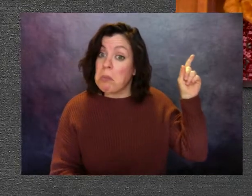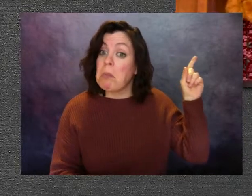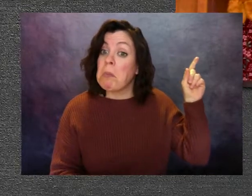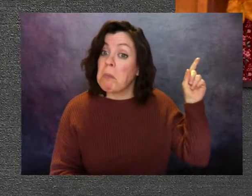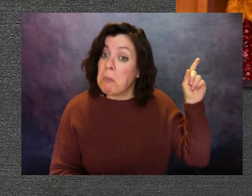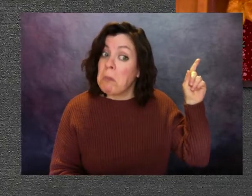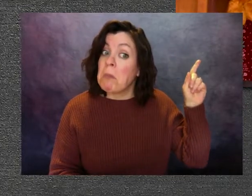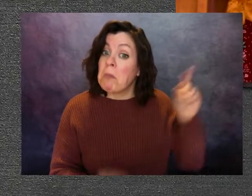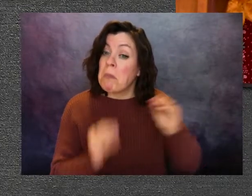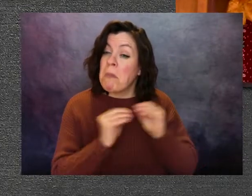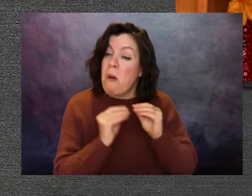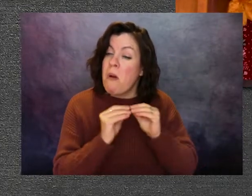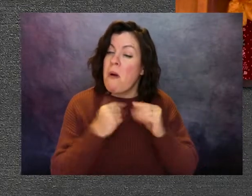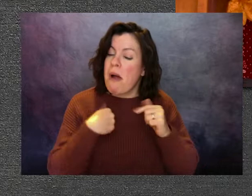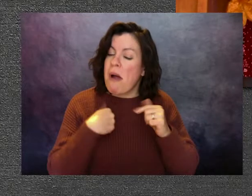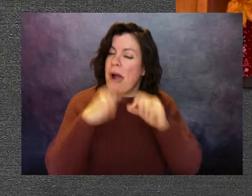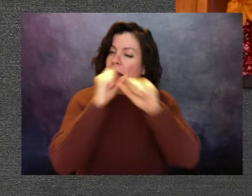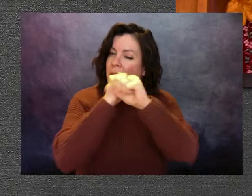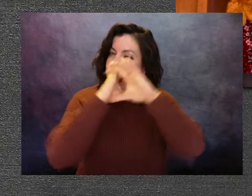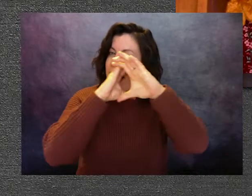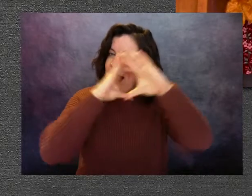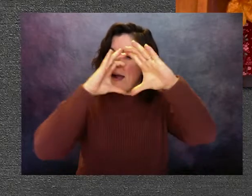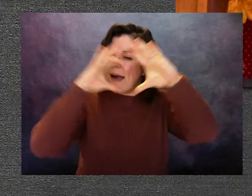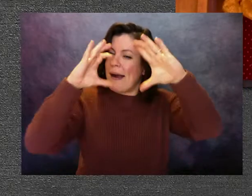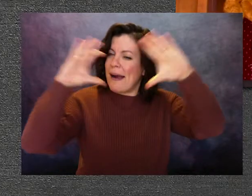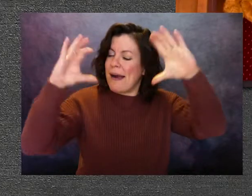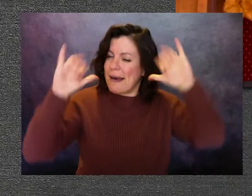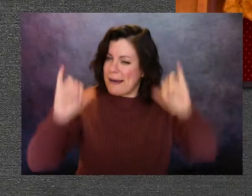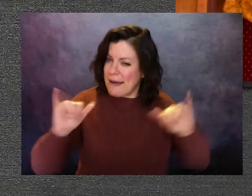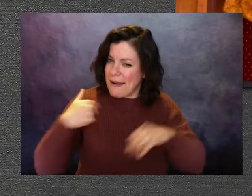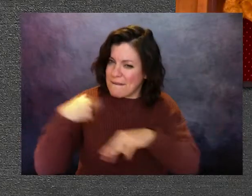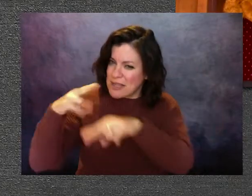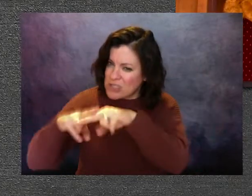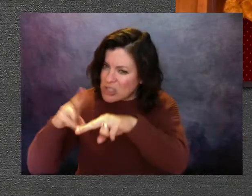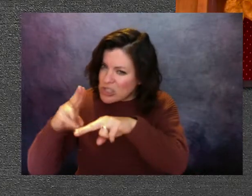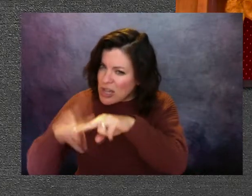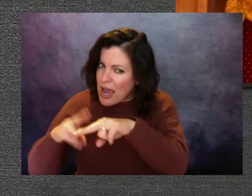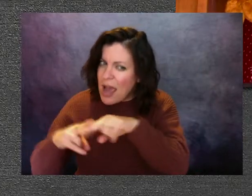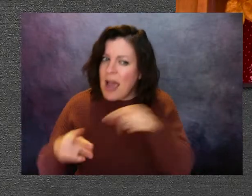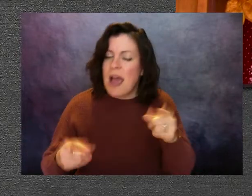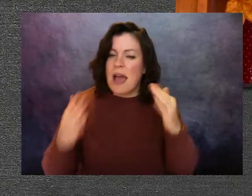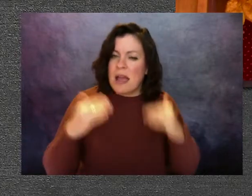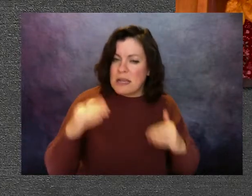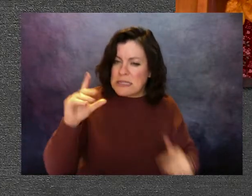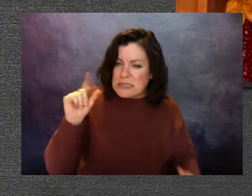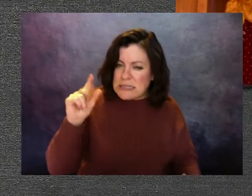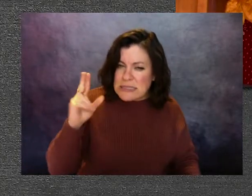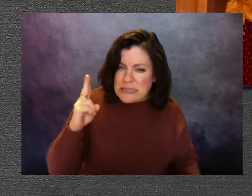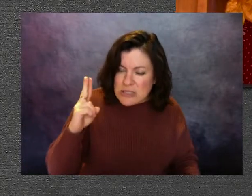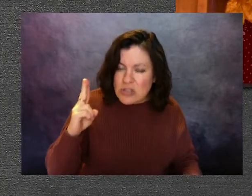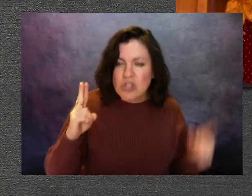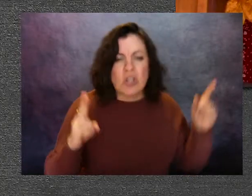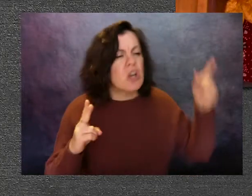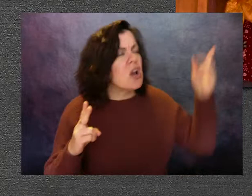So we have a chair. We have scissors. What's this new clue. It's a comb for your hair.